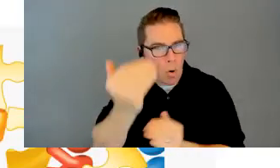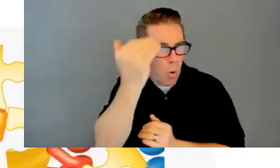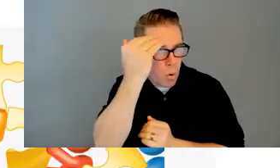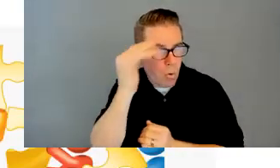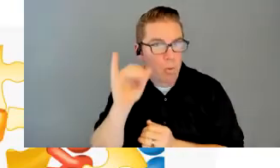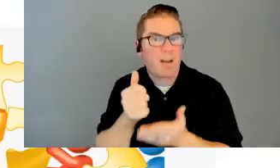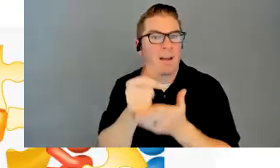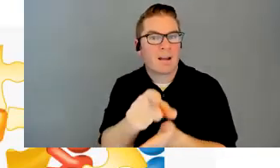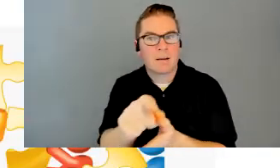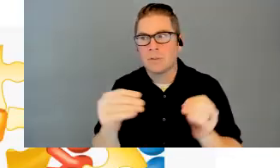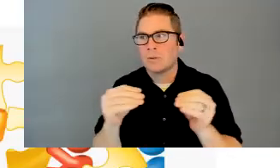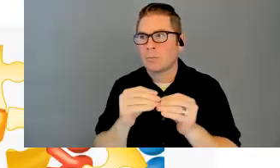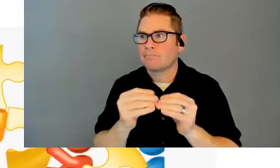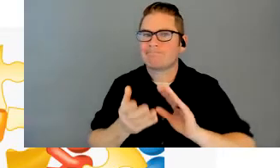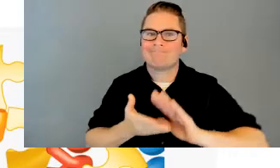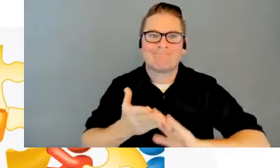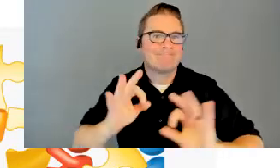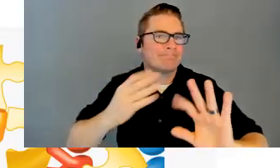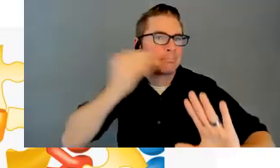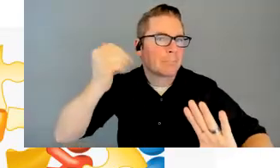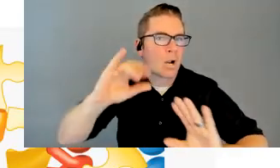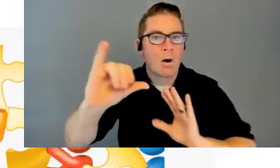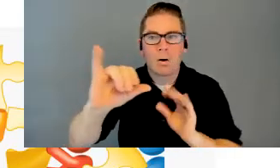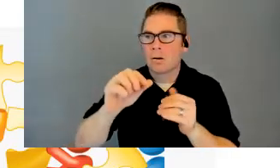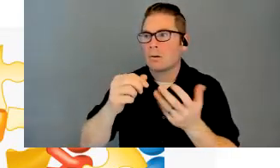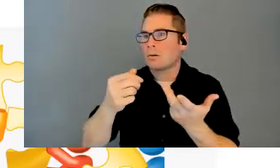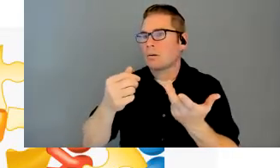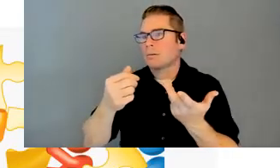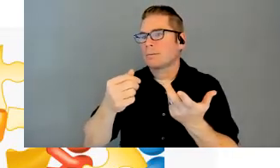but also able to personalize your instruction and monitoring them